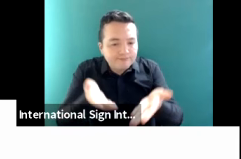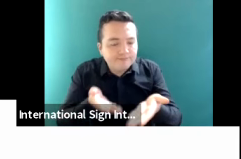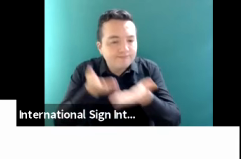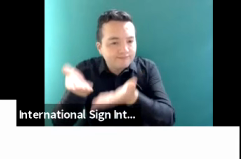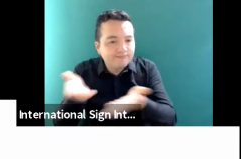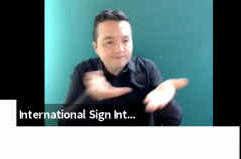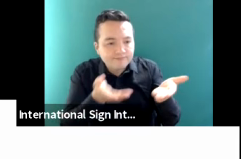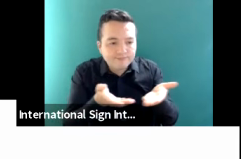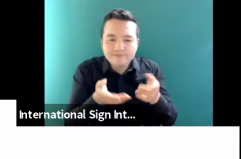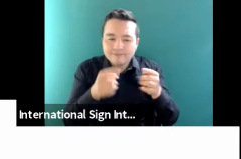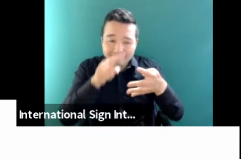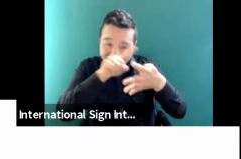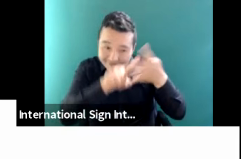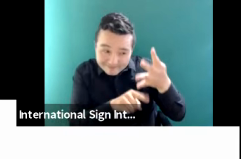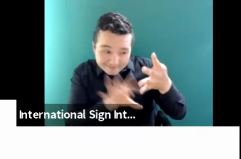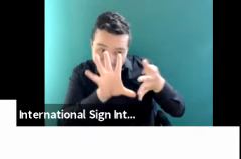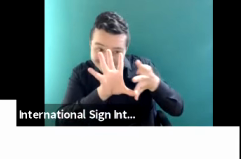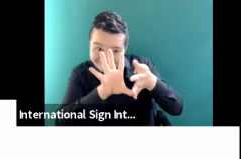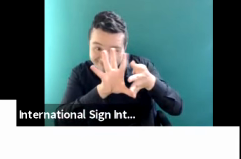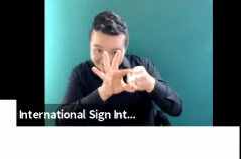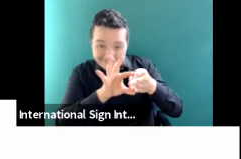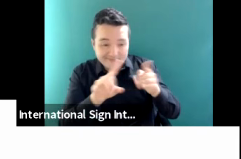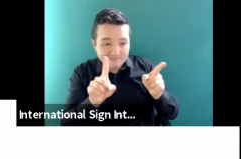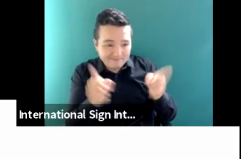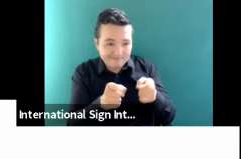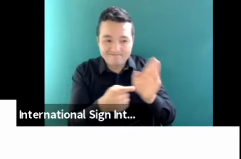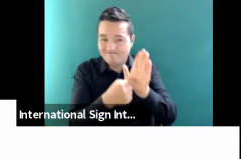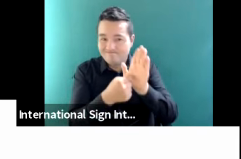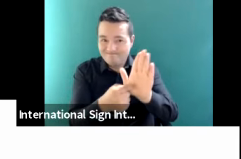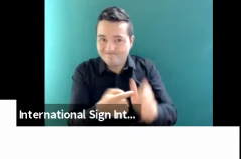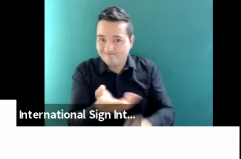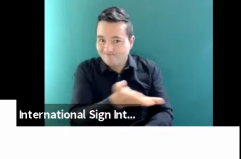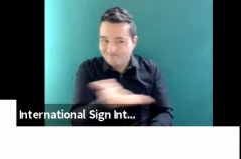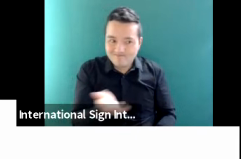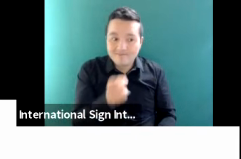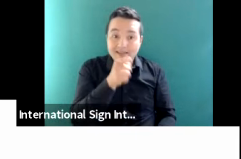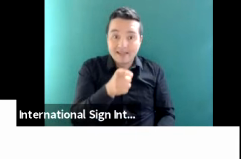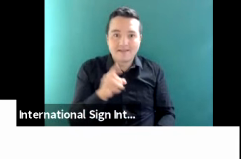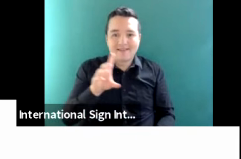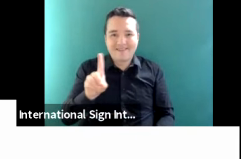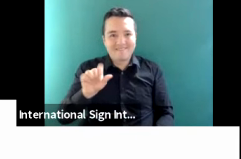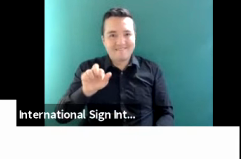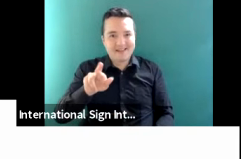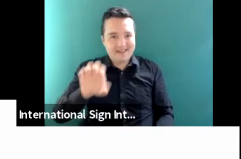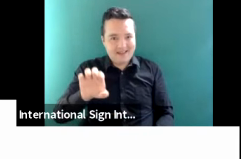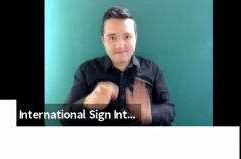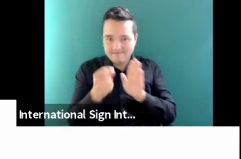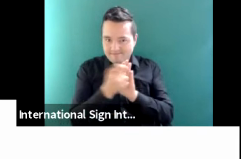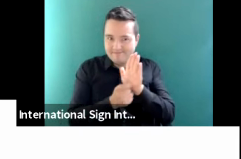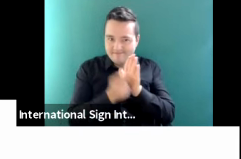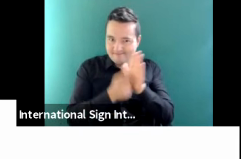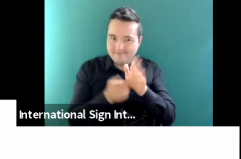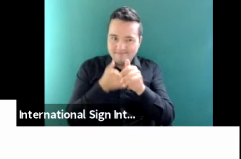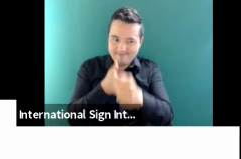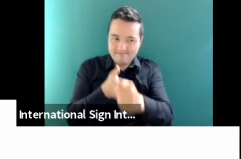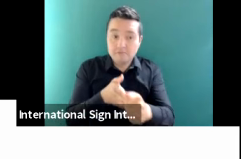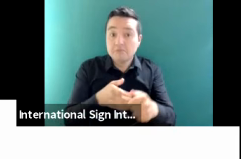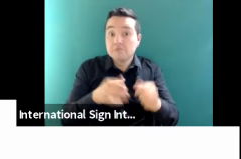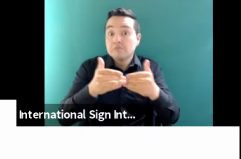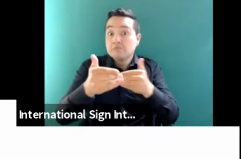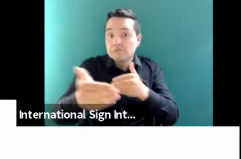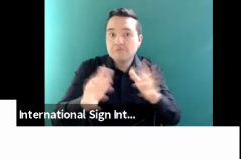Finally, finding a way to get the government focused on digital accessibility.